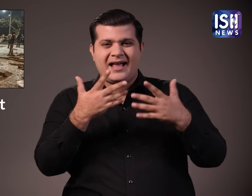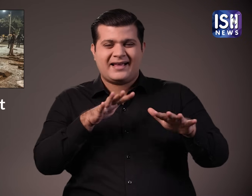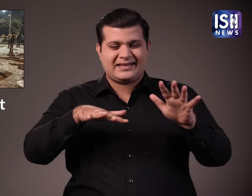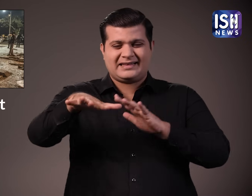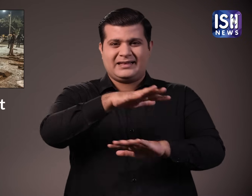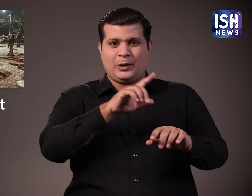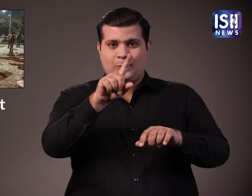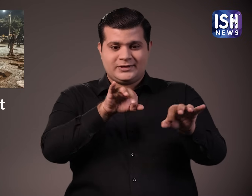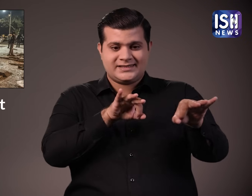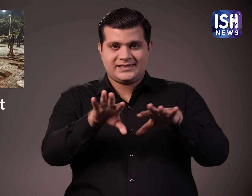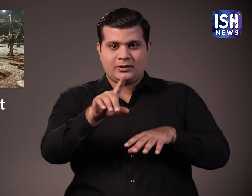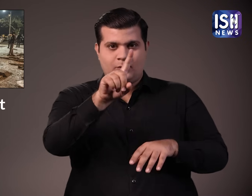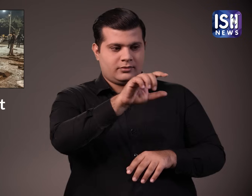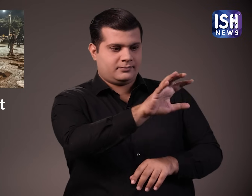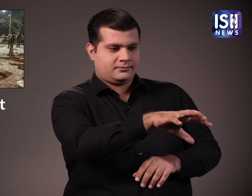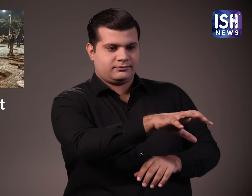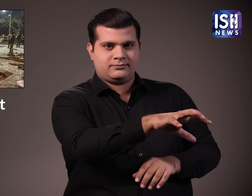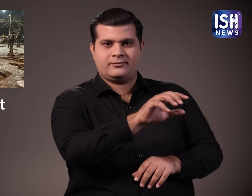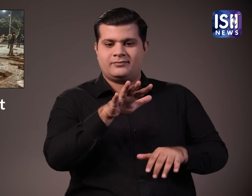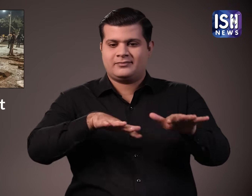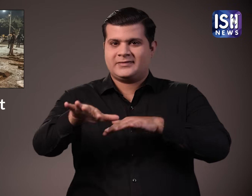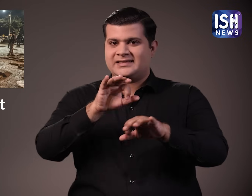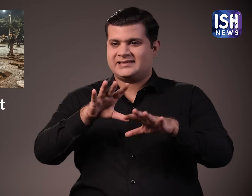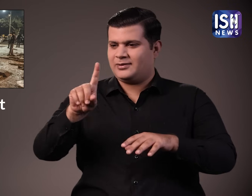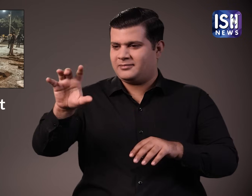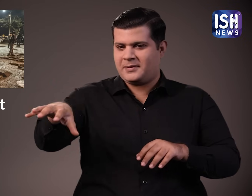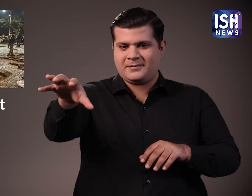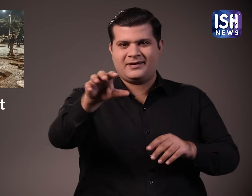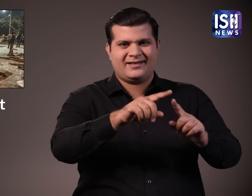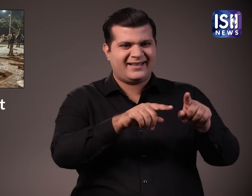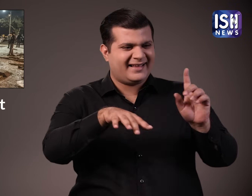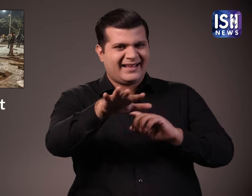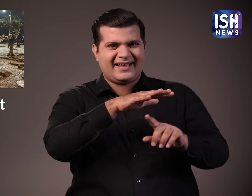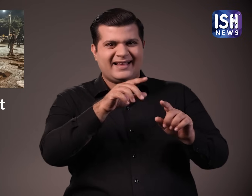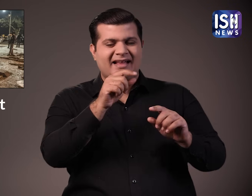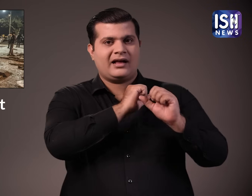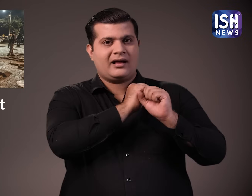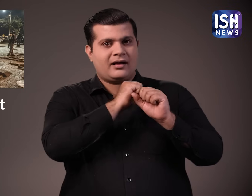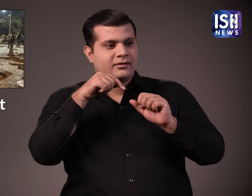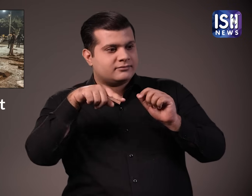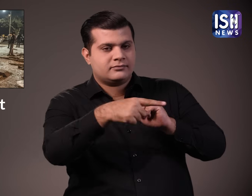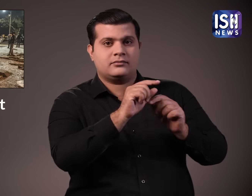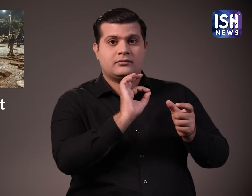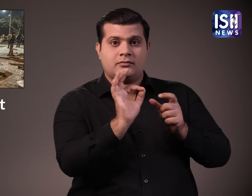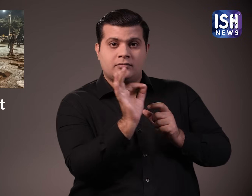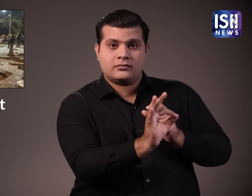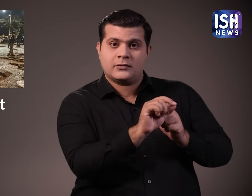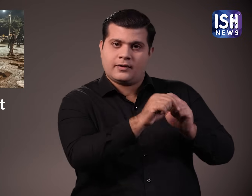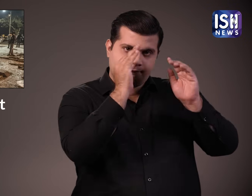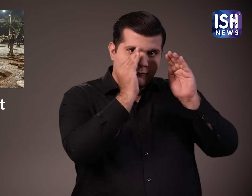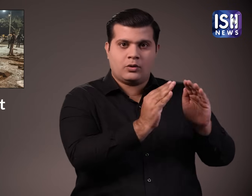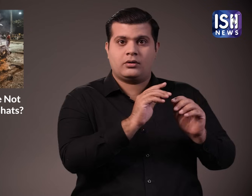Shamshan ghats in every city are designated only for Hindus.